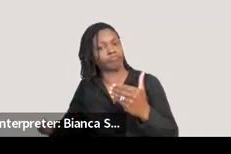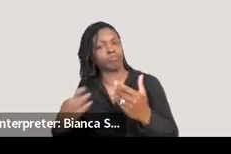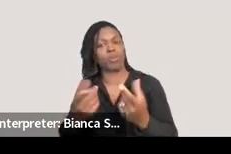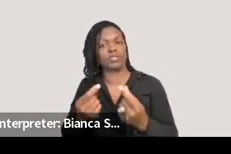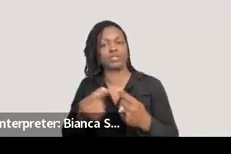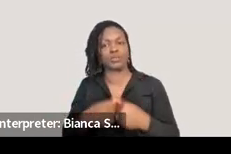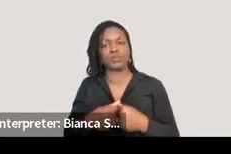So I told her, but you don't wanna single him out. So everyone needs to do the check in.